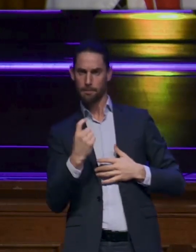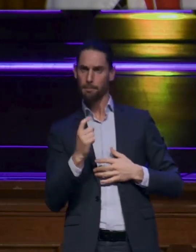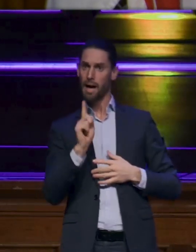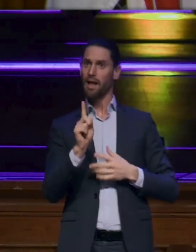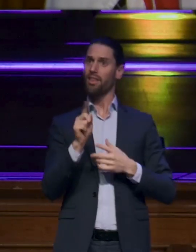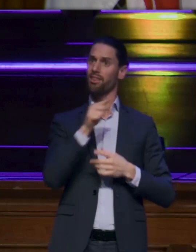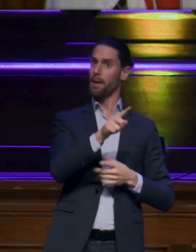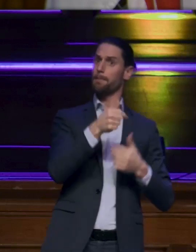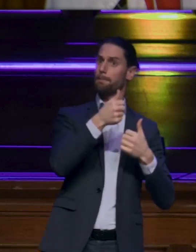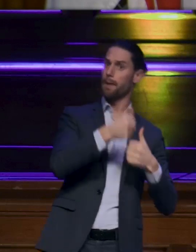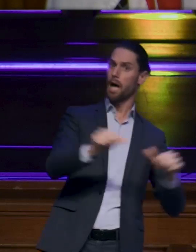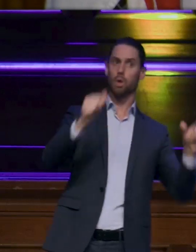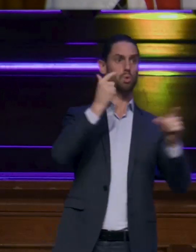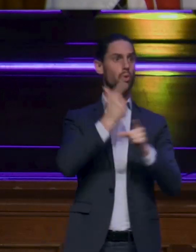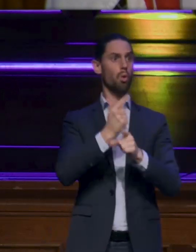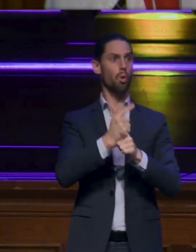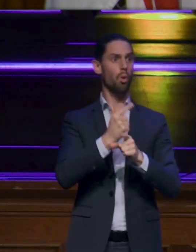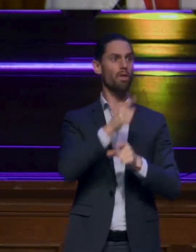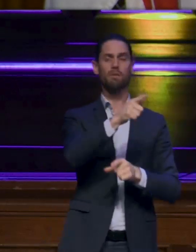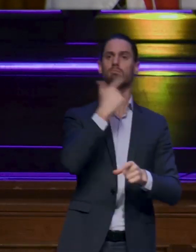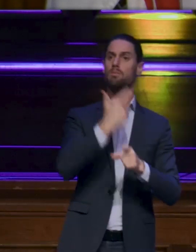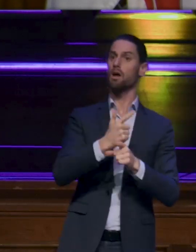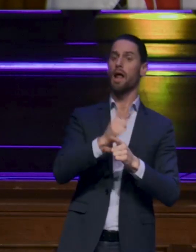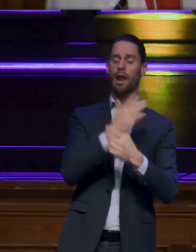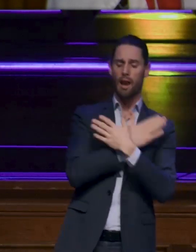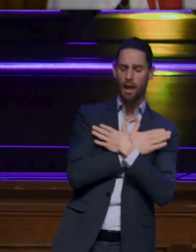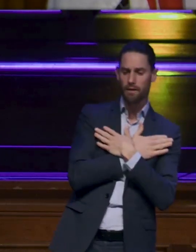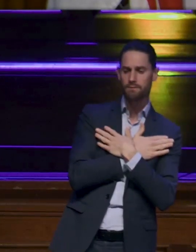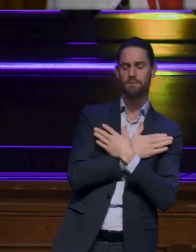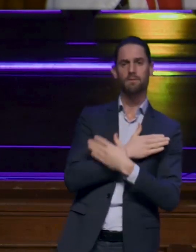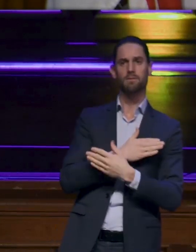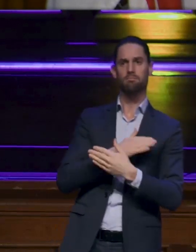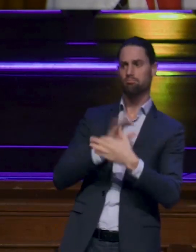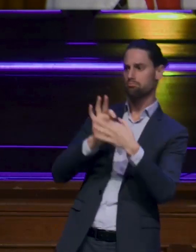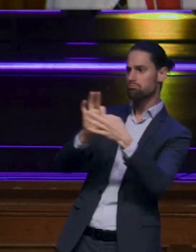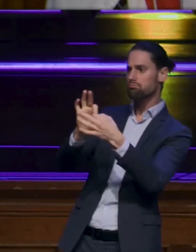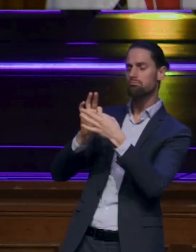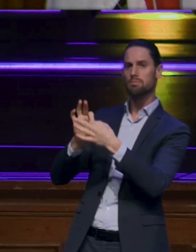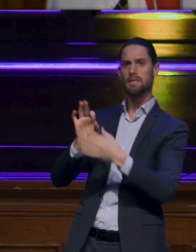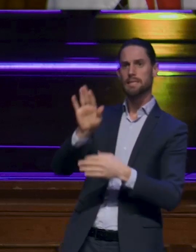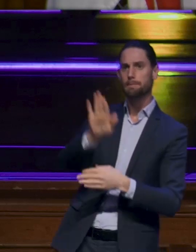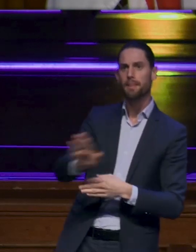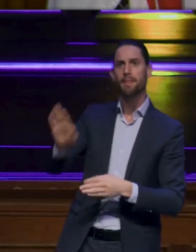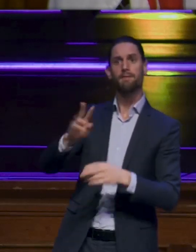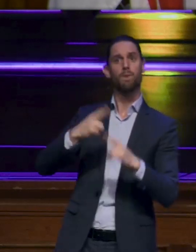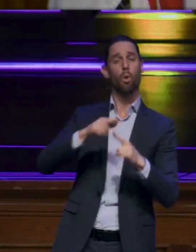they expressed love and sympathy and compassion for New Zealanders and that